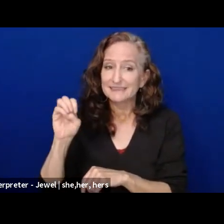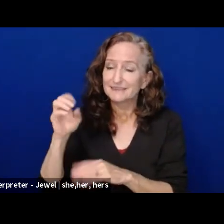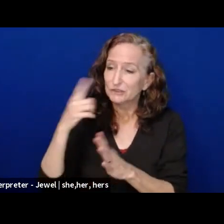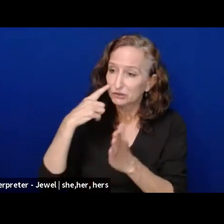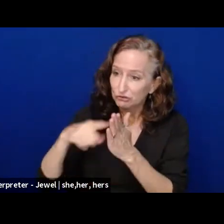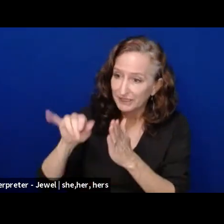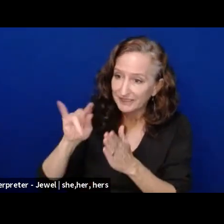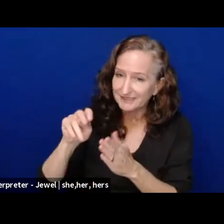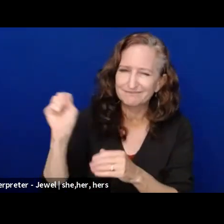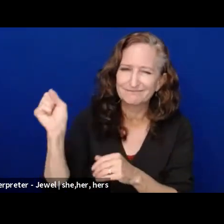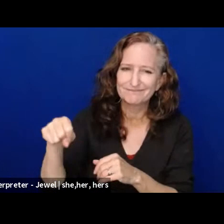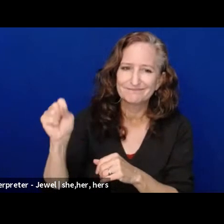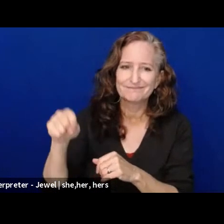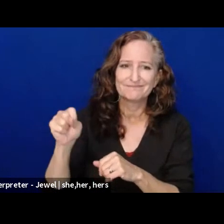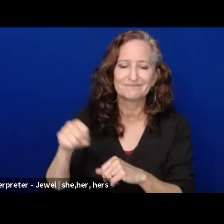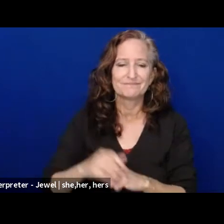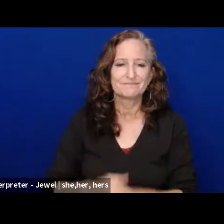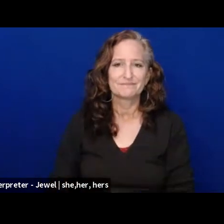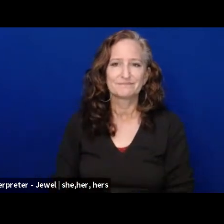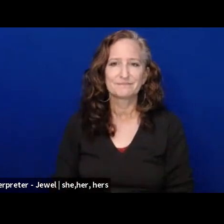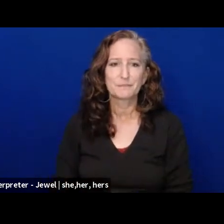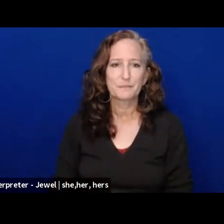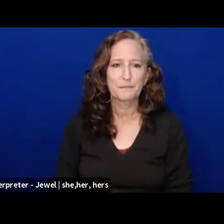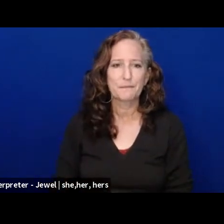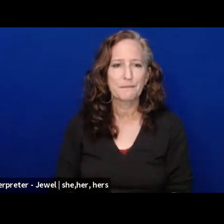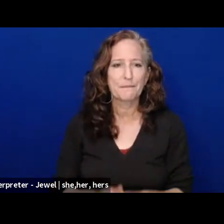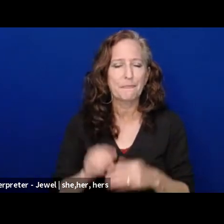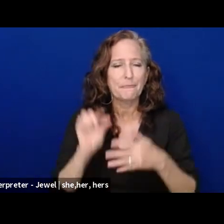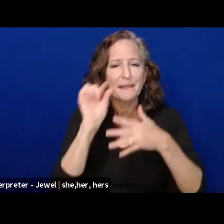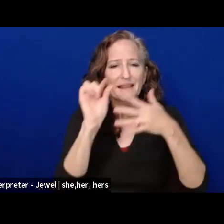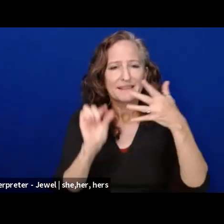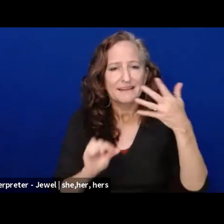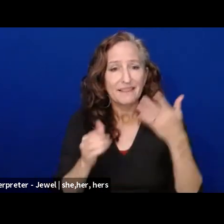Yeah. Absolutely. Little things that we can do can make a big difference in